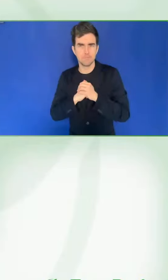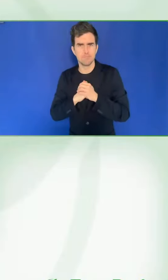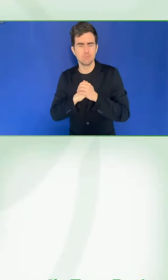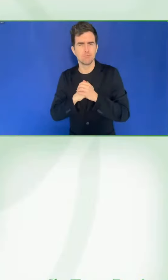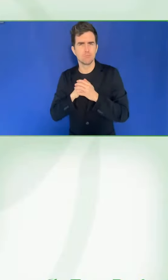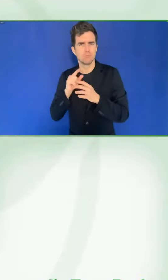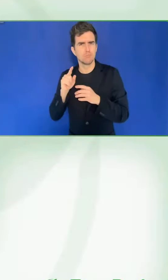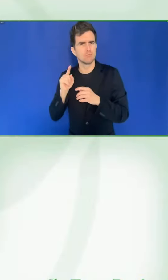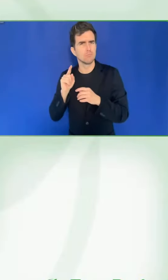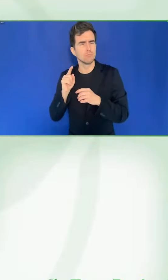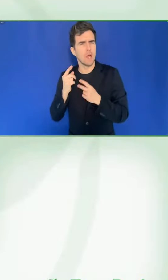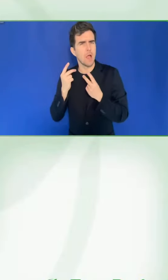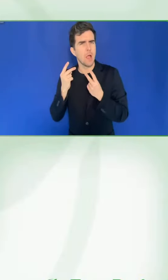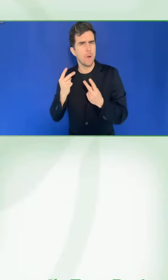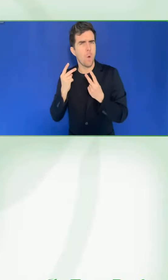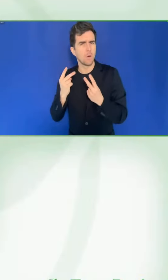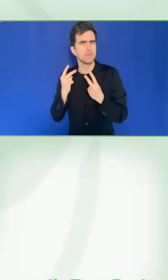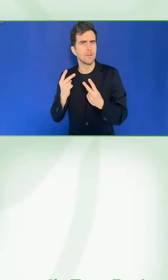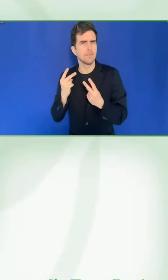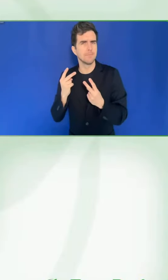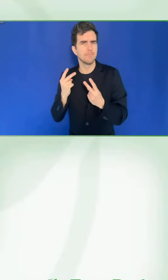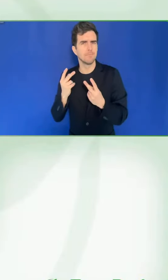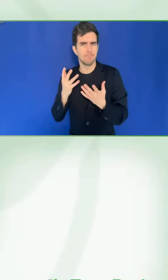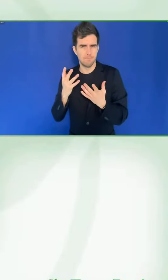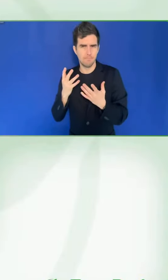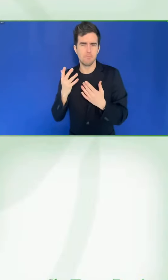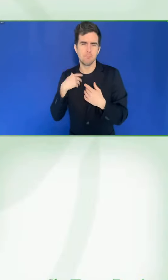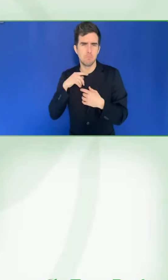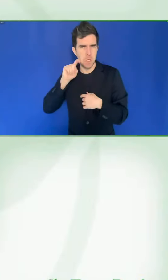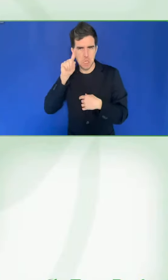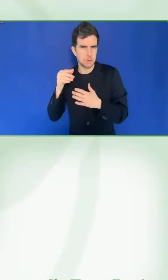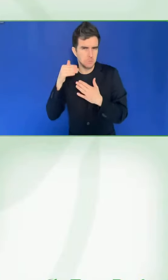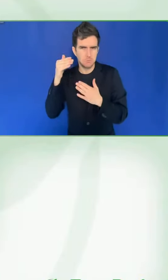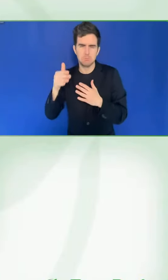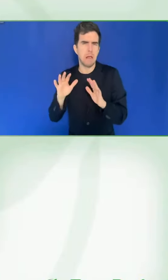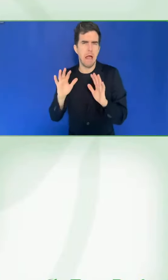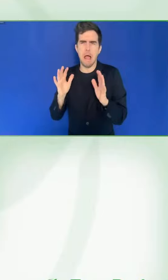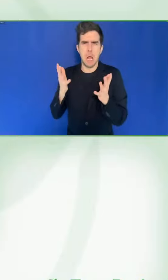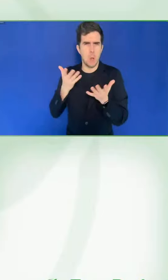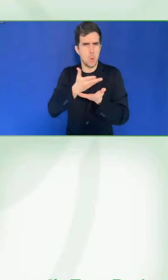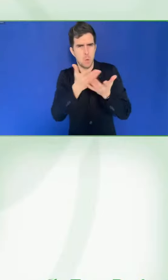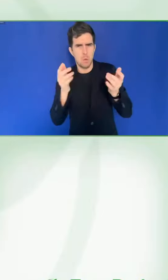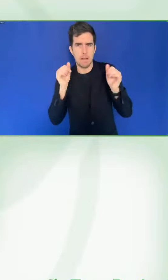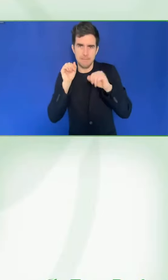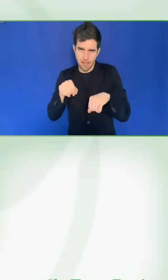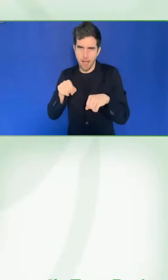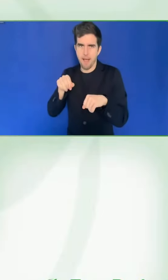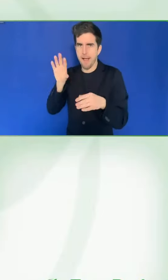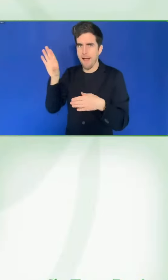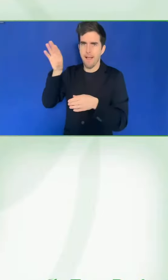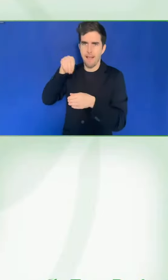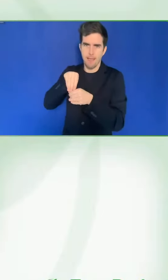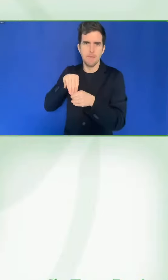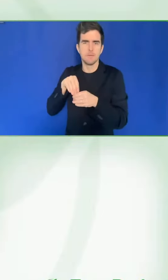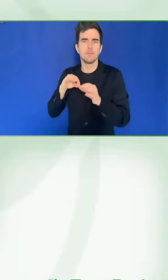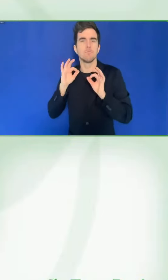the text with audio, or without audio.